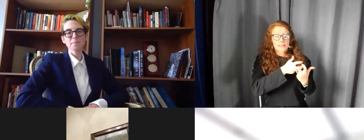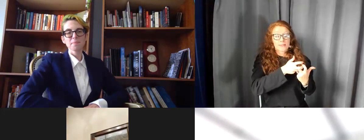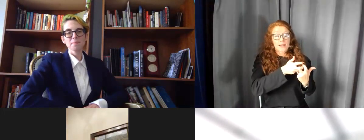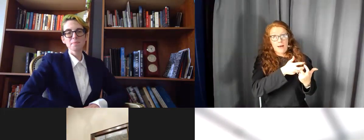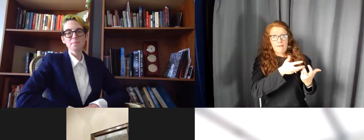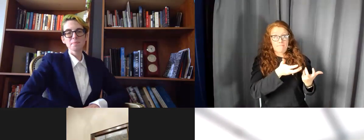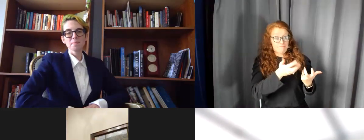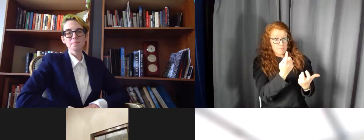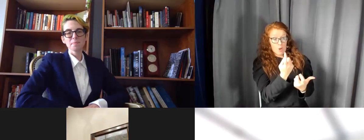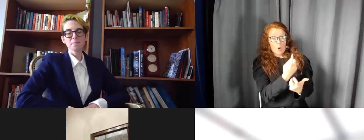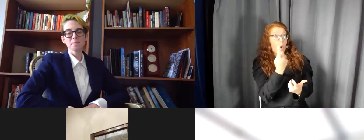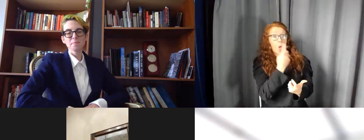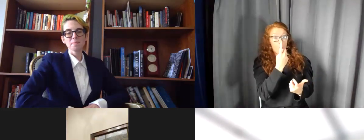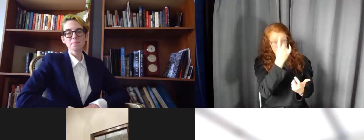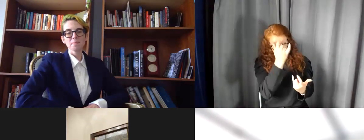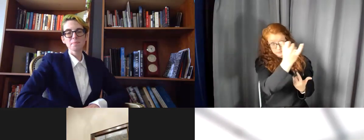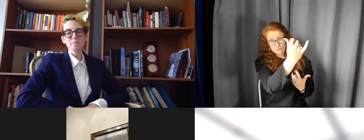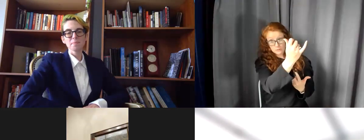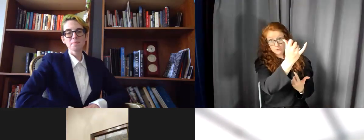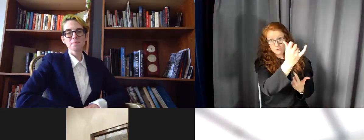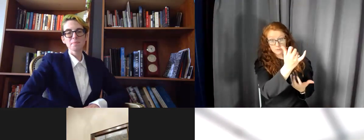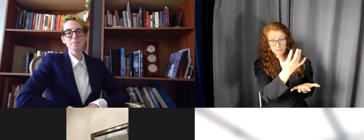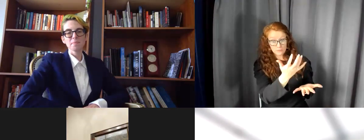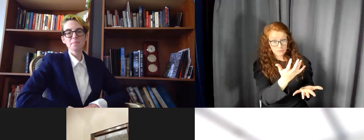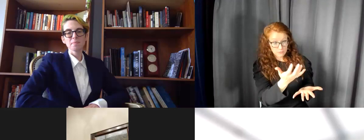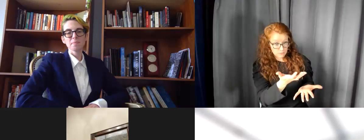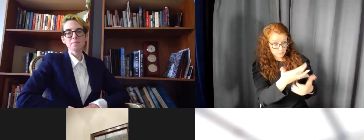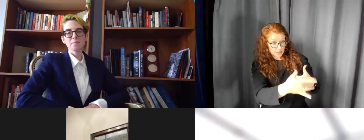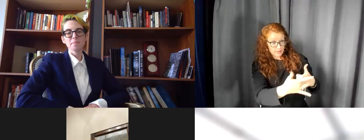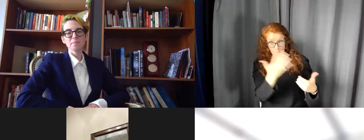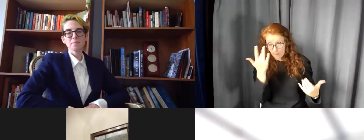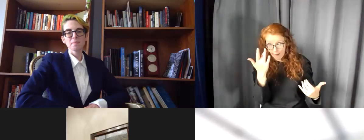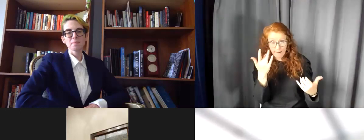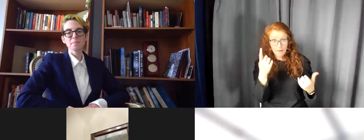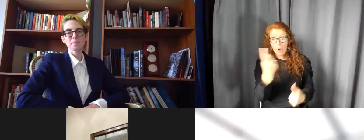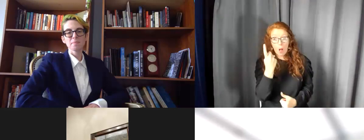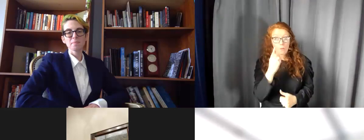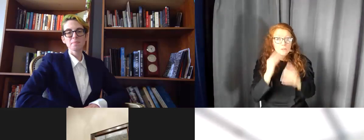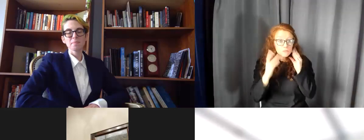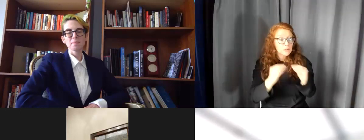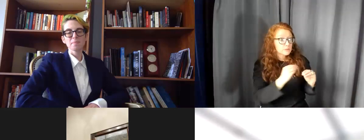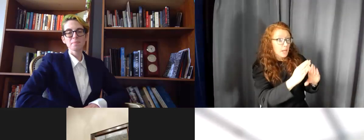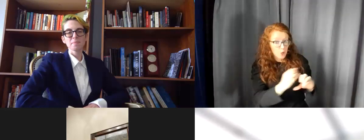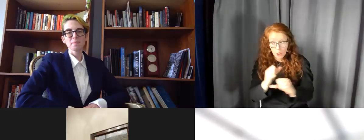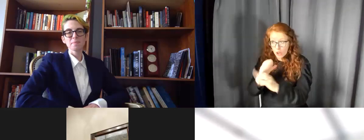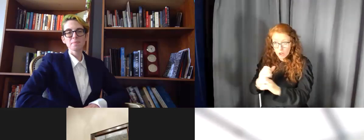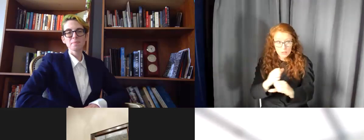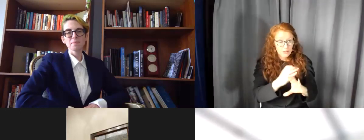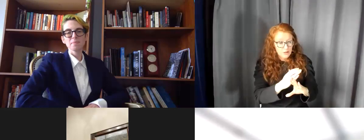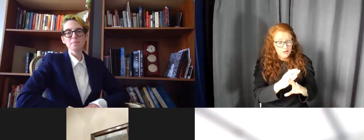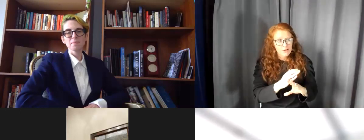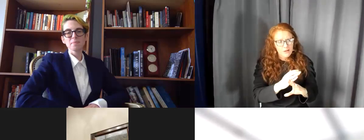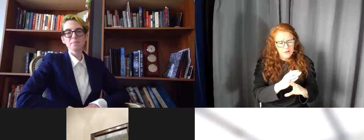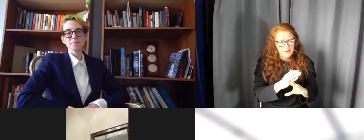Jordan Radford: always going to be around, because there's always going to be barriers, and as realistic as that might sound. That's